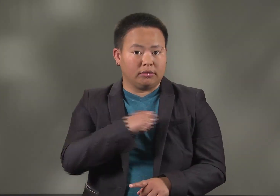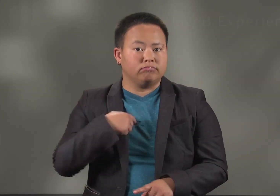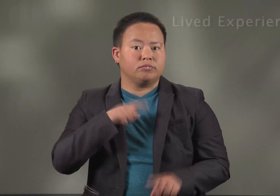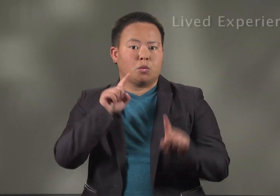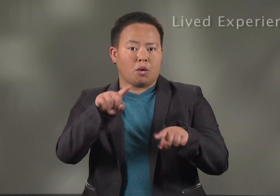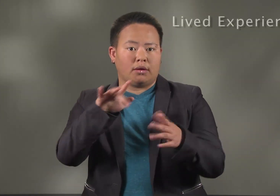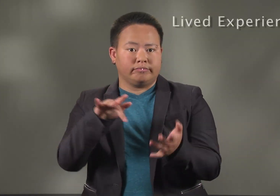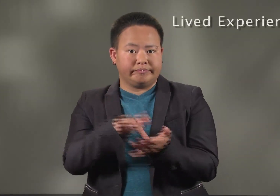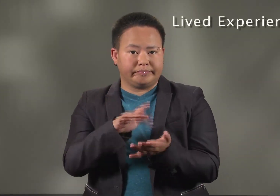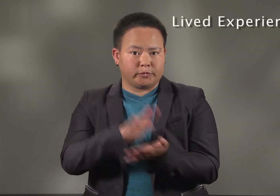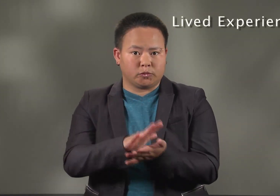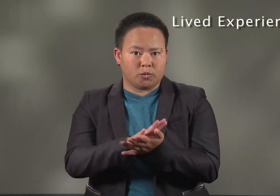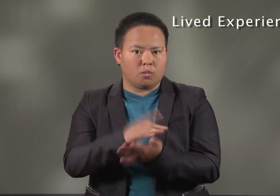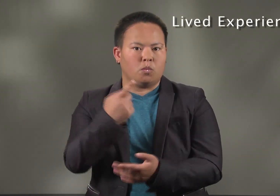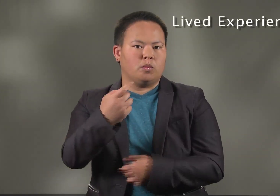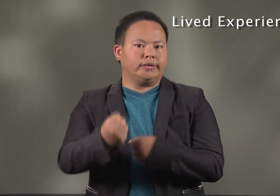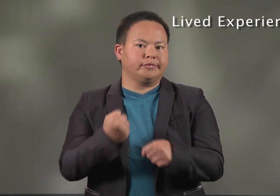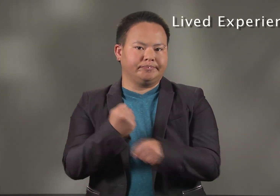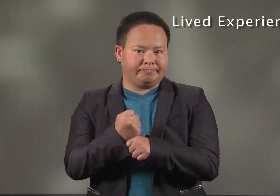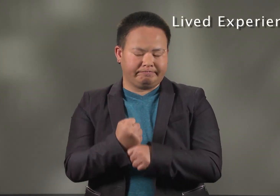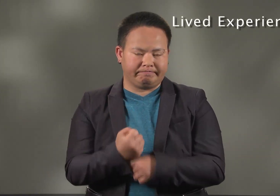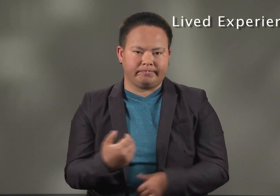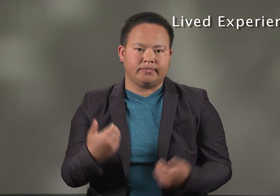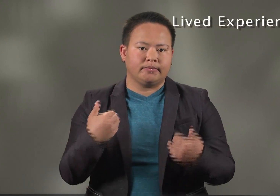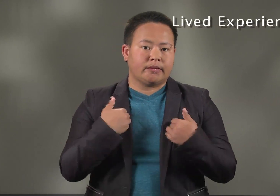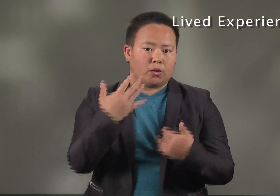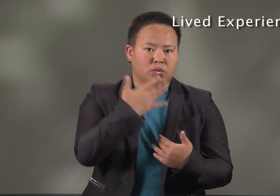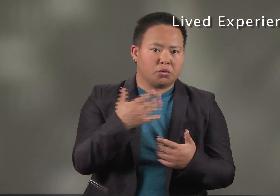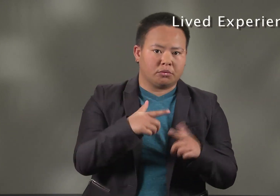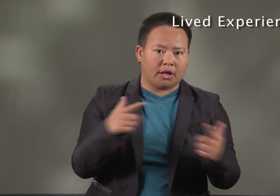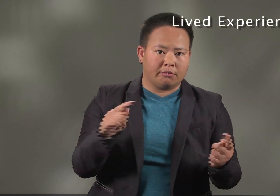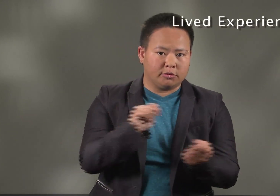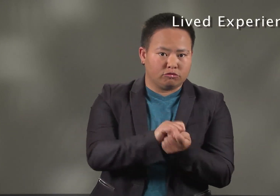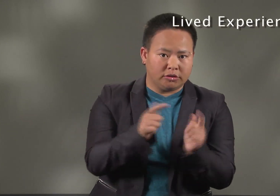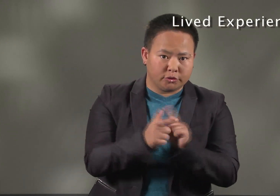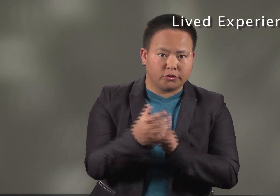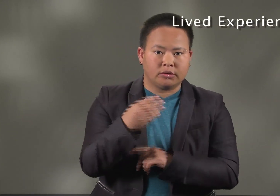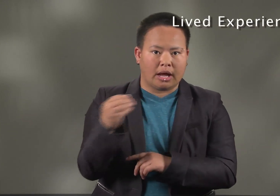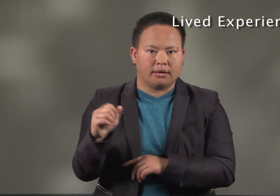In sixth grade, I attended a public middle school for only one year.